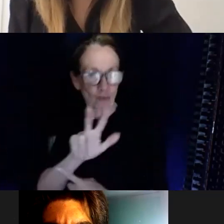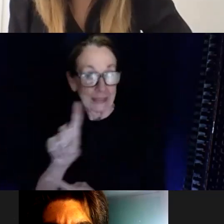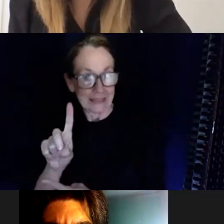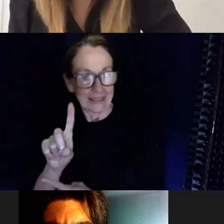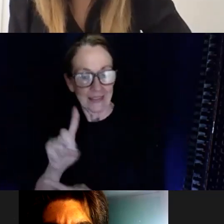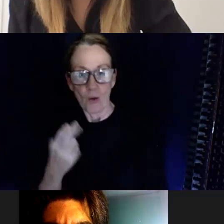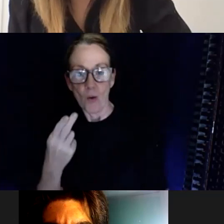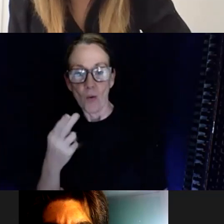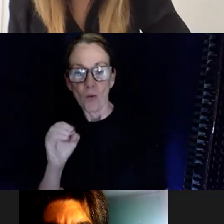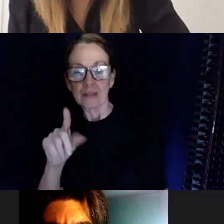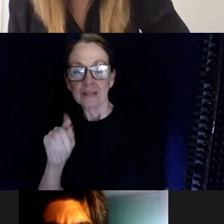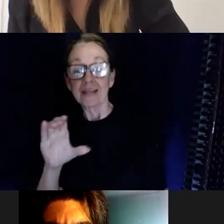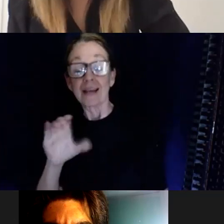EVERYBODY GETS TOGETHER AND IS APPROACH IT FROM A WHOLISTIC POINT OF VIEW.